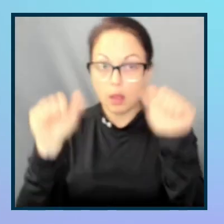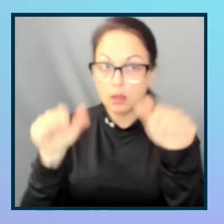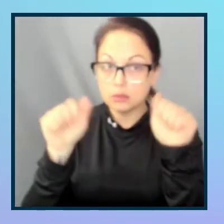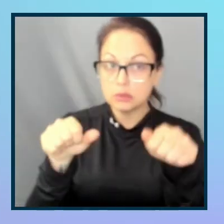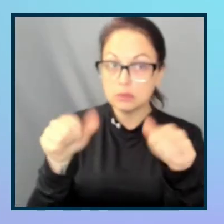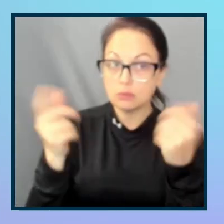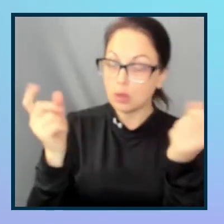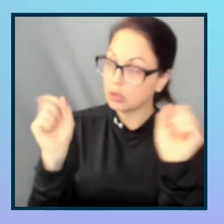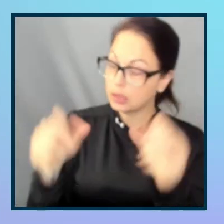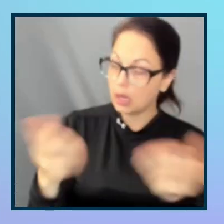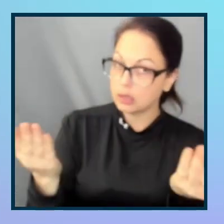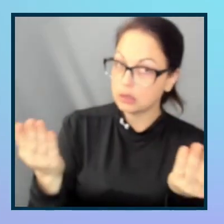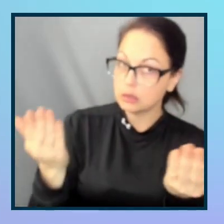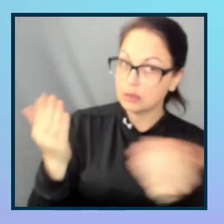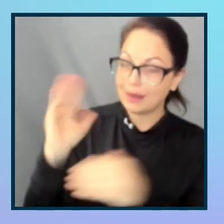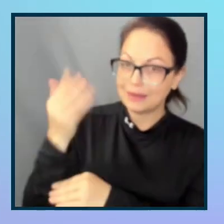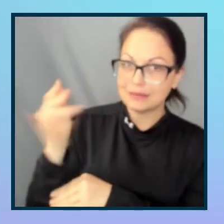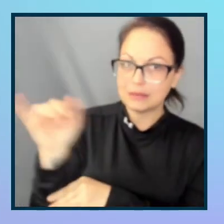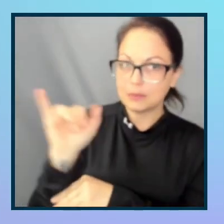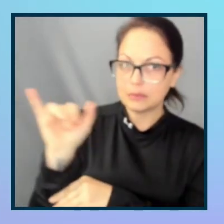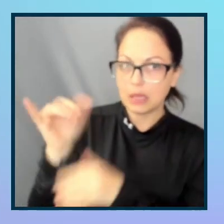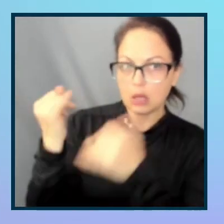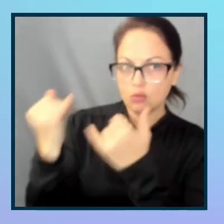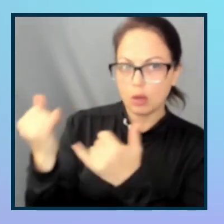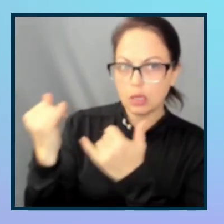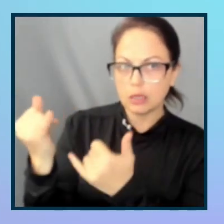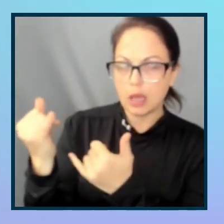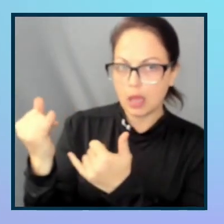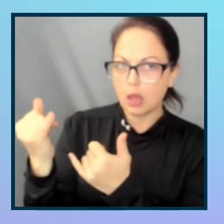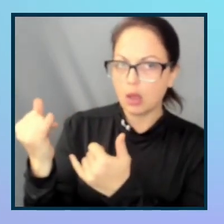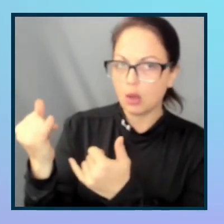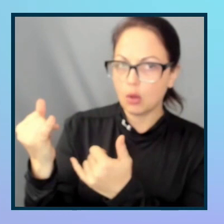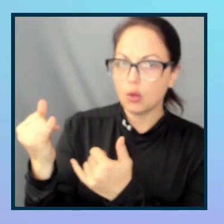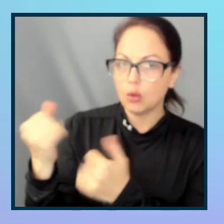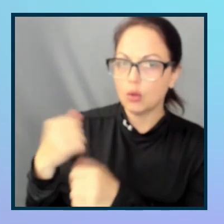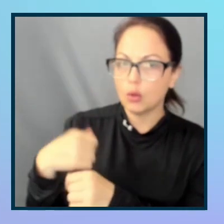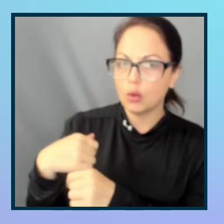It does seem like we're at a point where accessibility